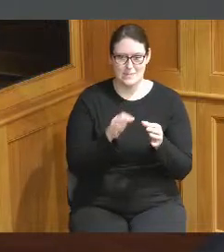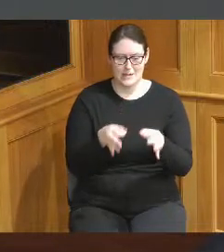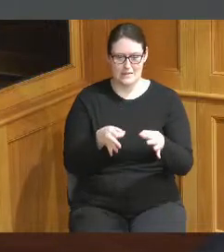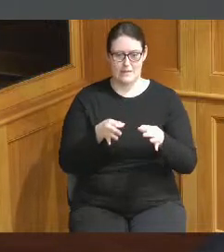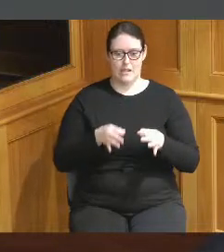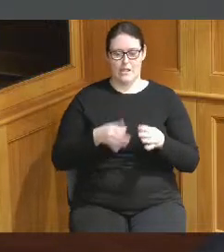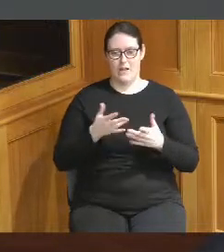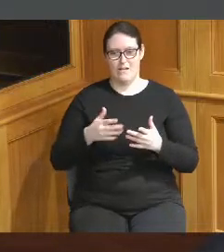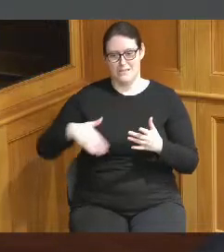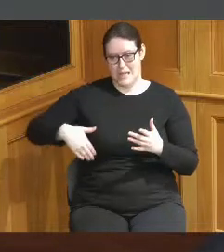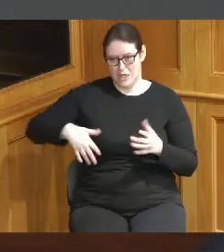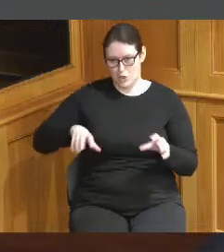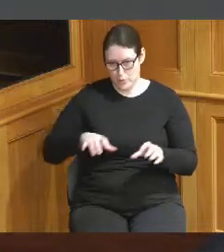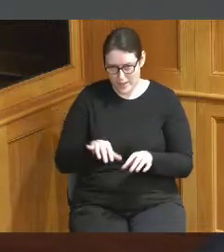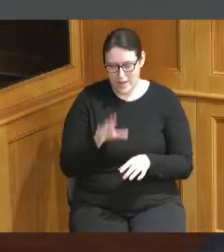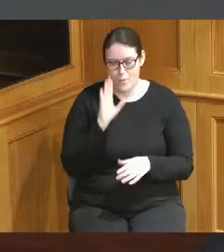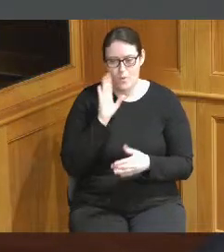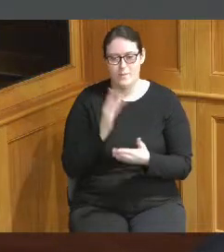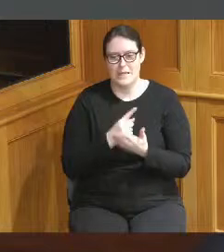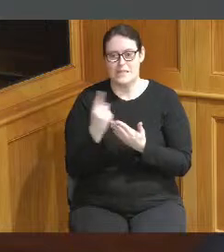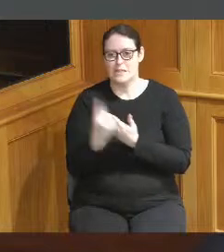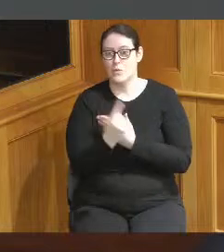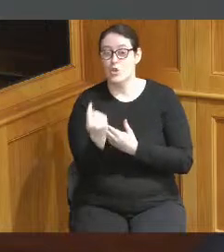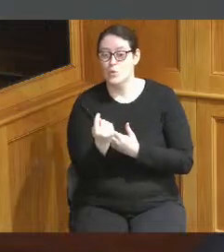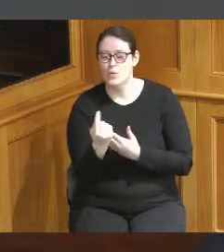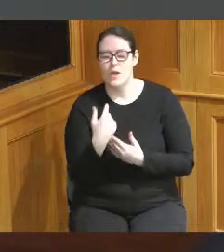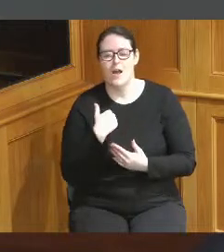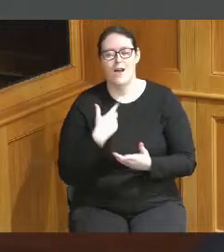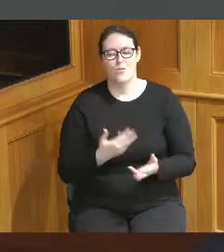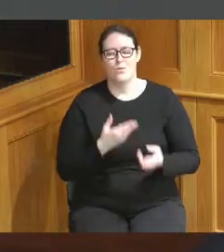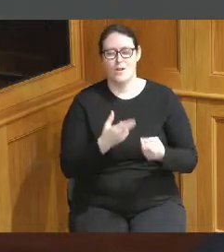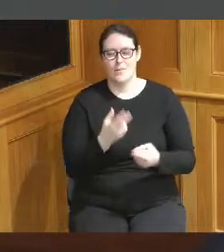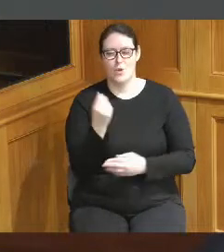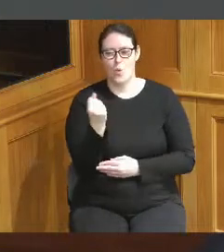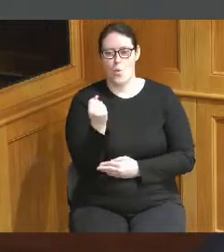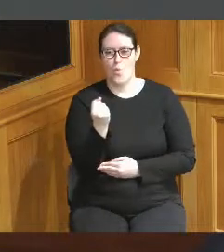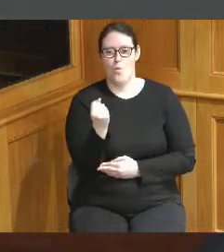get on I said wait a minute I roll them over here then he got on he said you guys thought